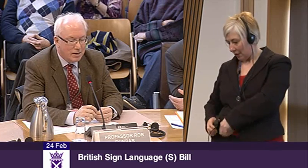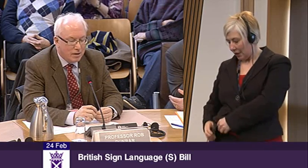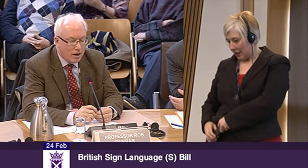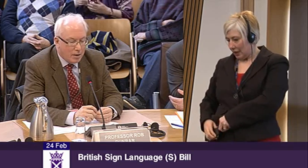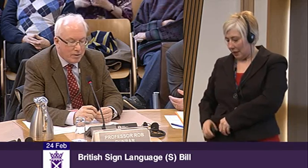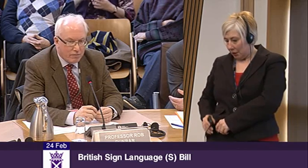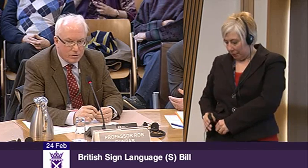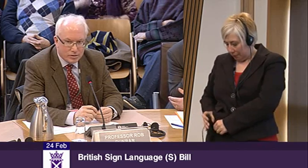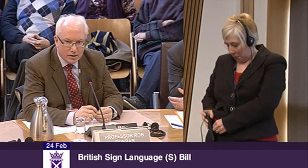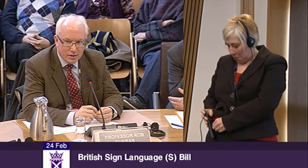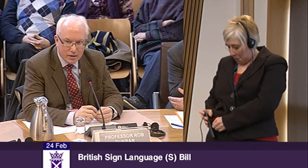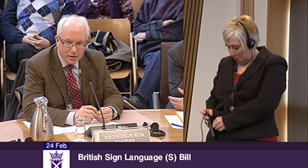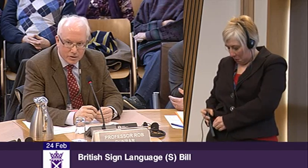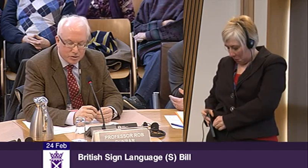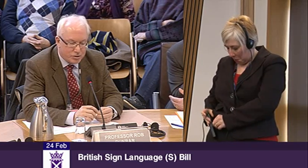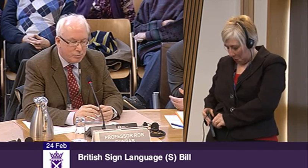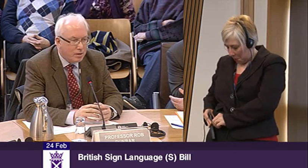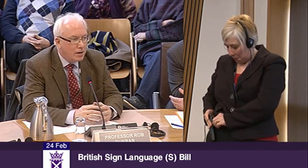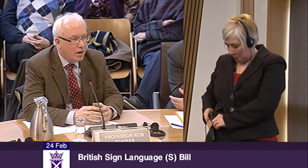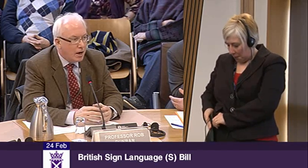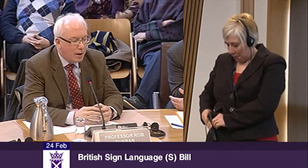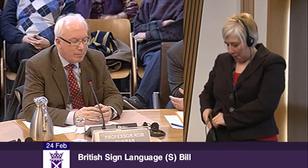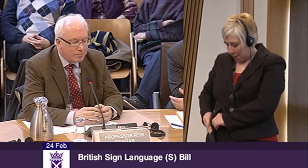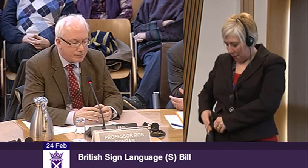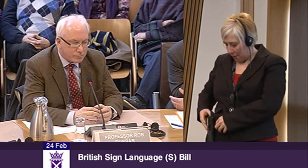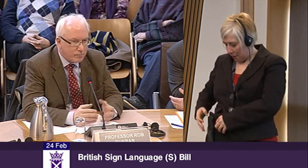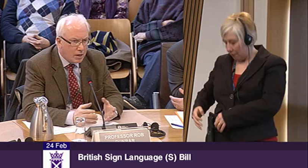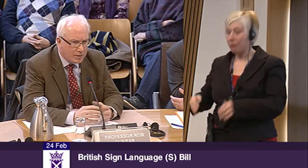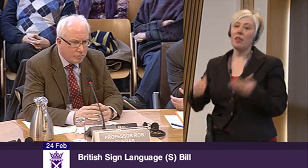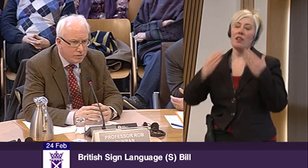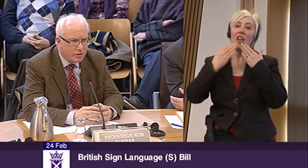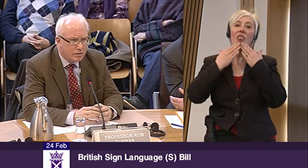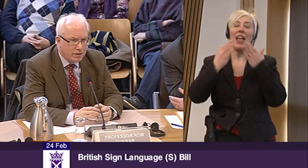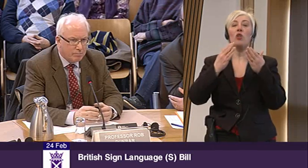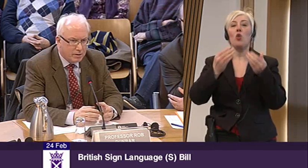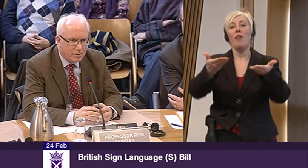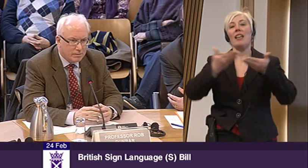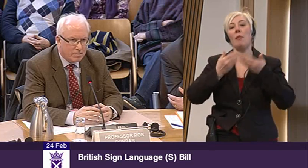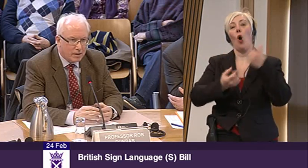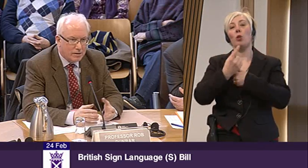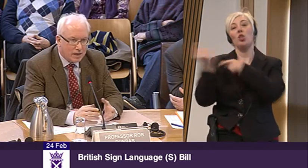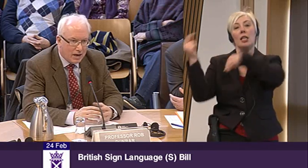for the opportunity to use Gaelic as part of the evidence that I am giving.